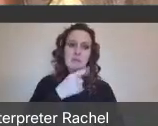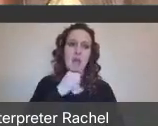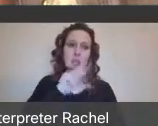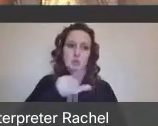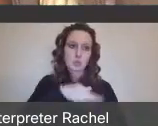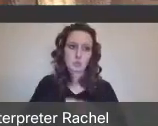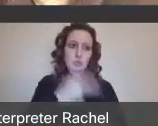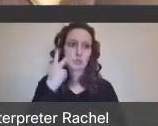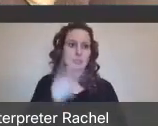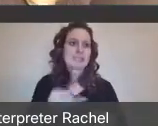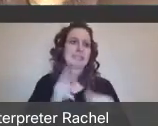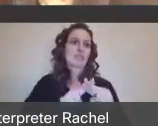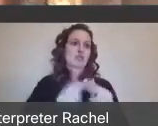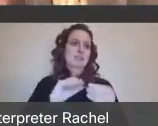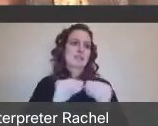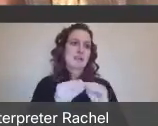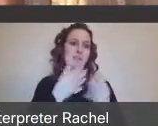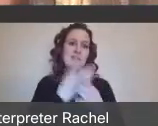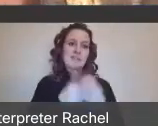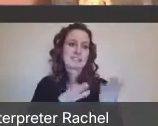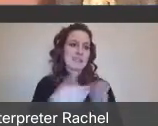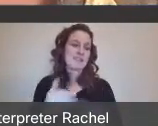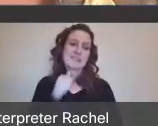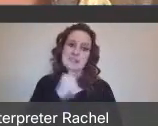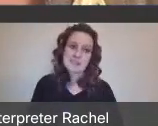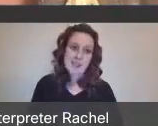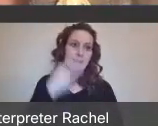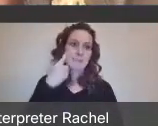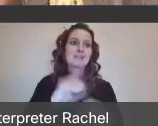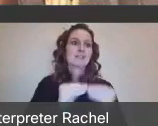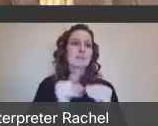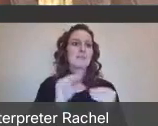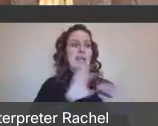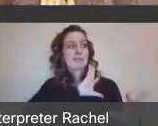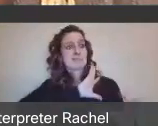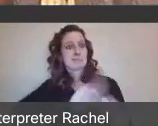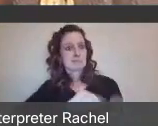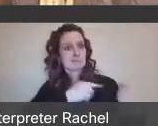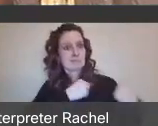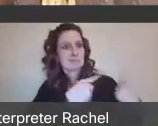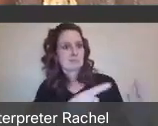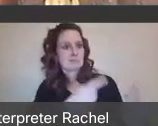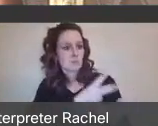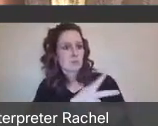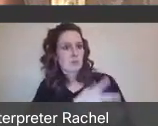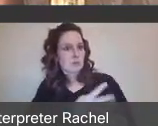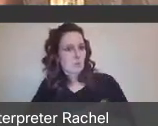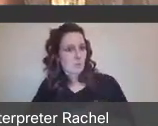increase like this, given the numbers of cases that we were seeing a few weeks ago but it is a